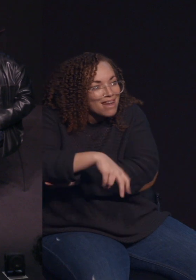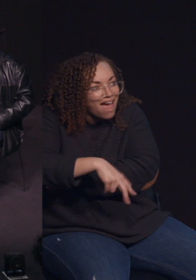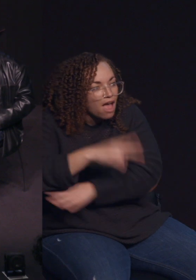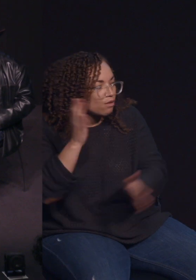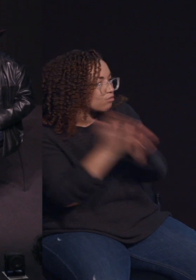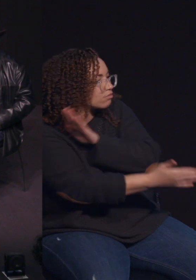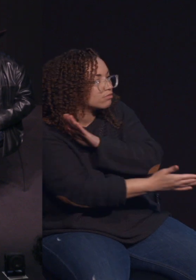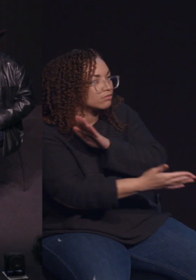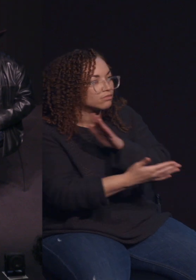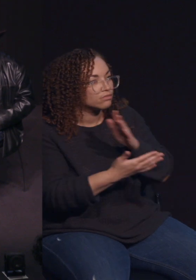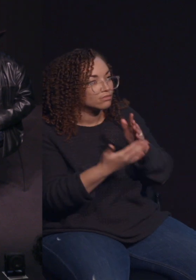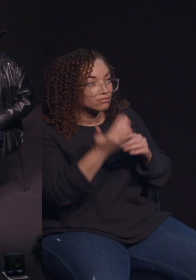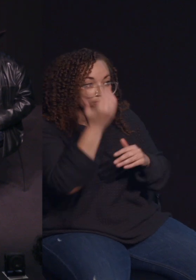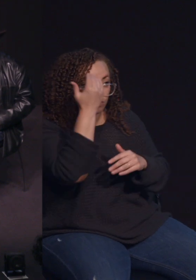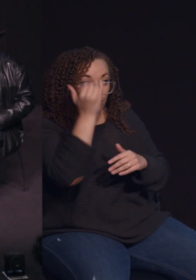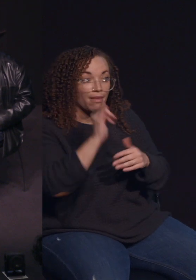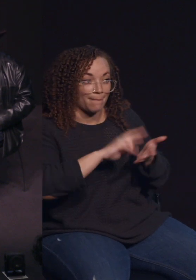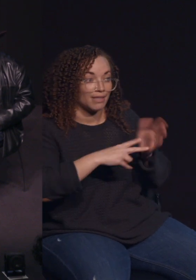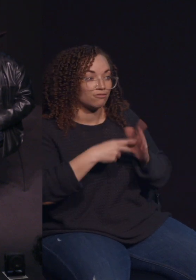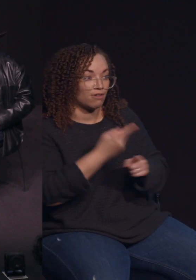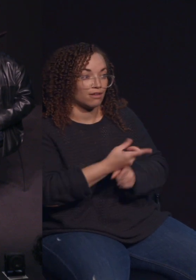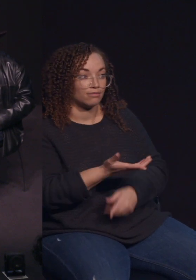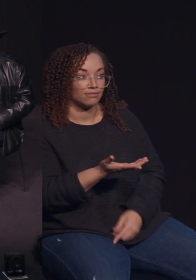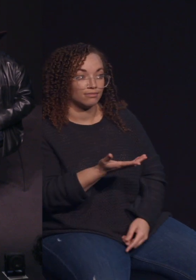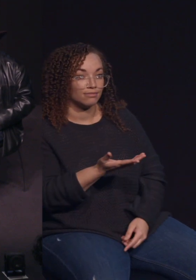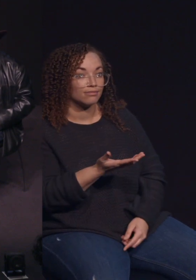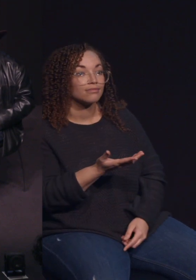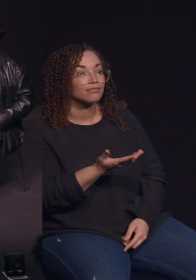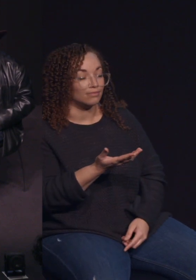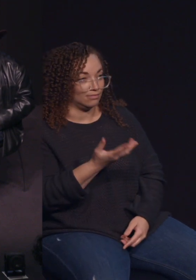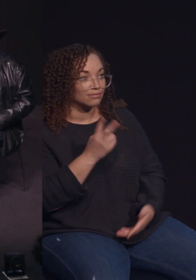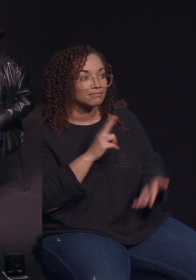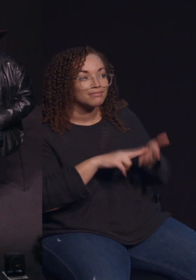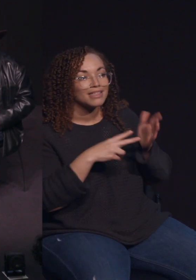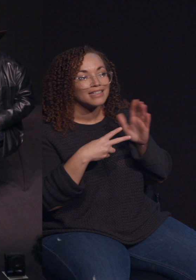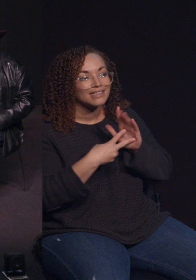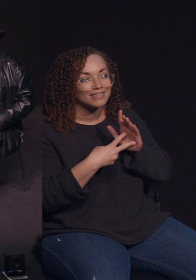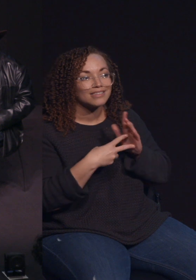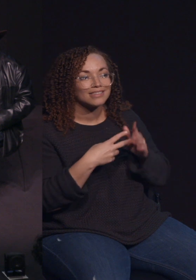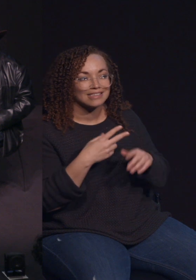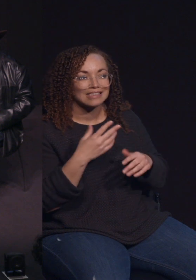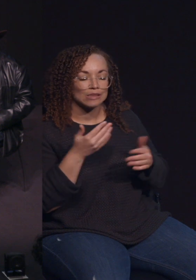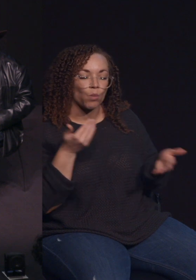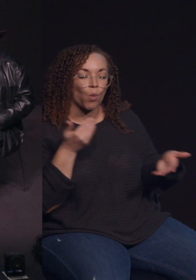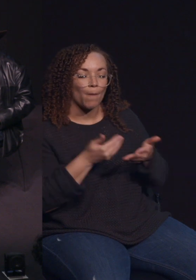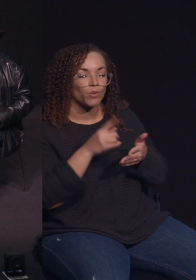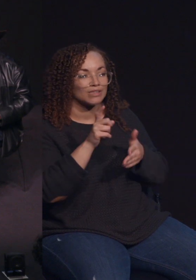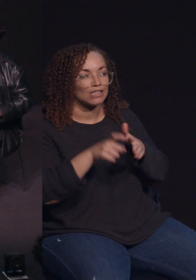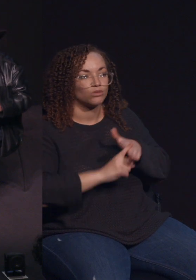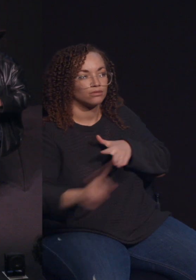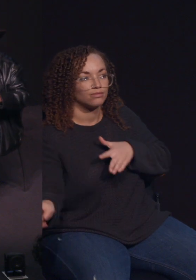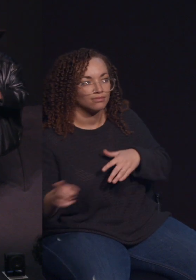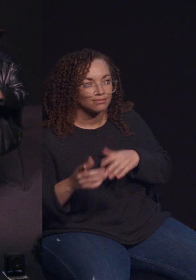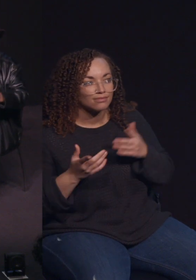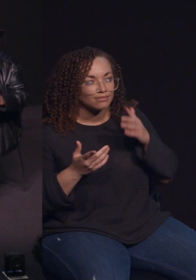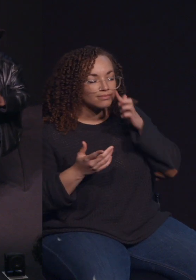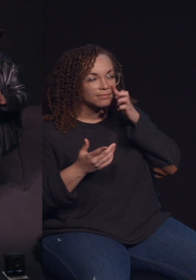You know what that mean, don't you? It means that we almost had to slip away, you know, because if you were a sharecropper,